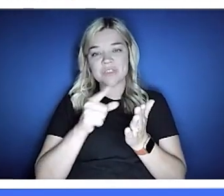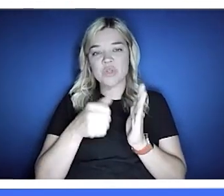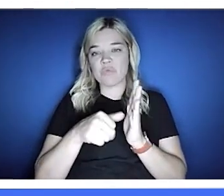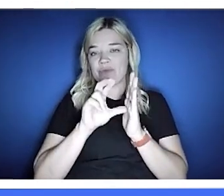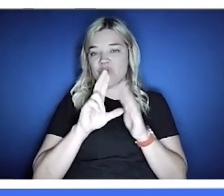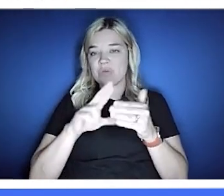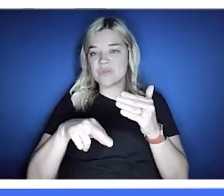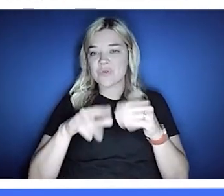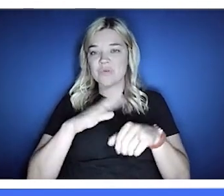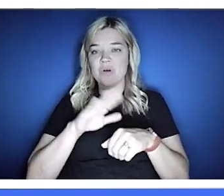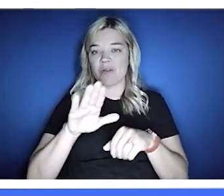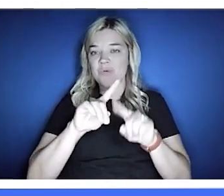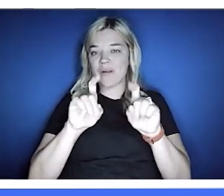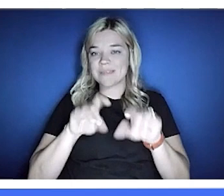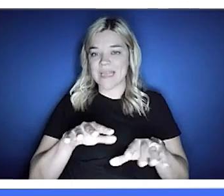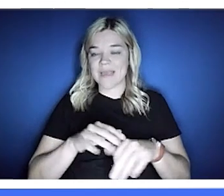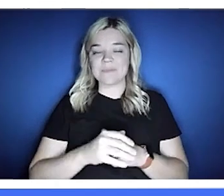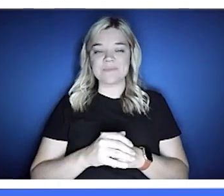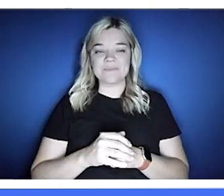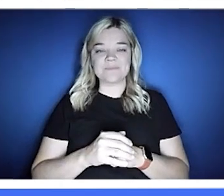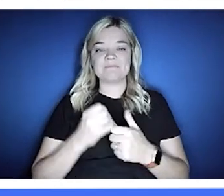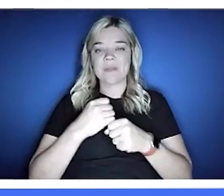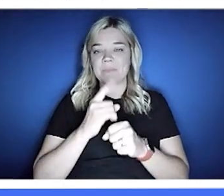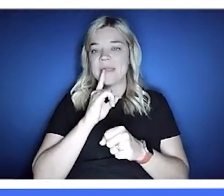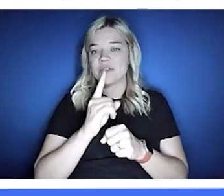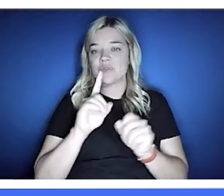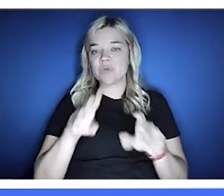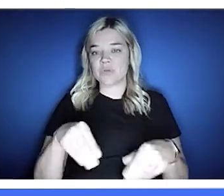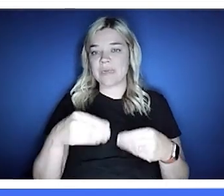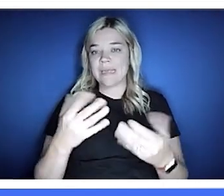on your exam. Making sure that you're giving that additional